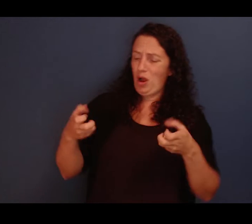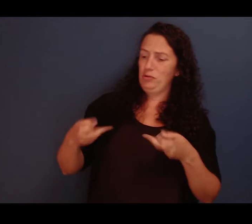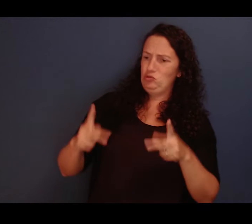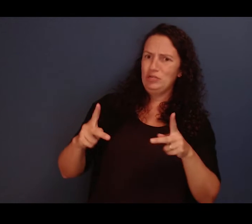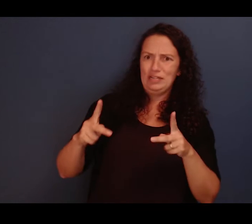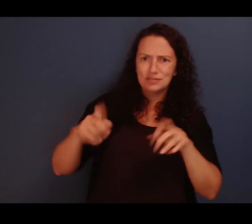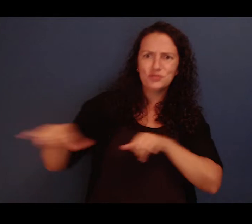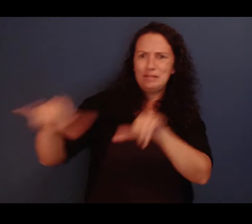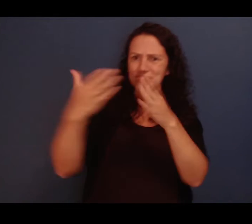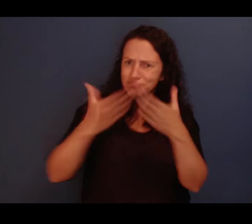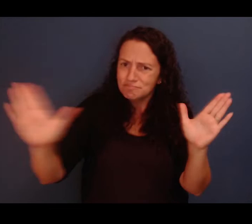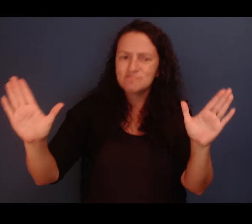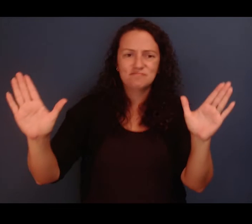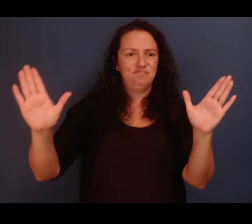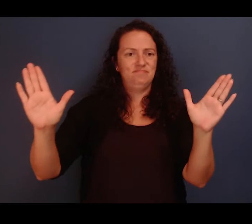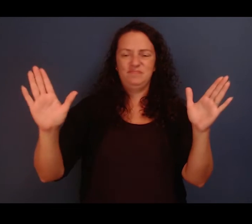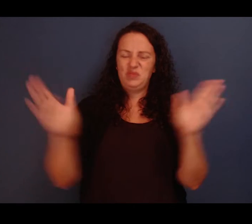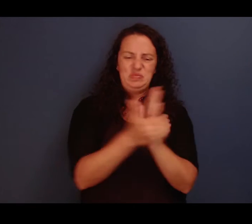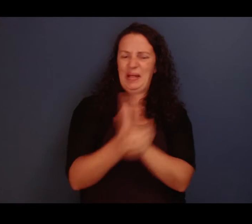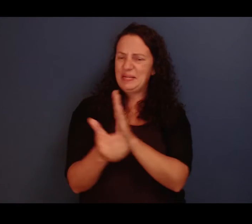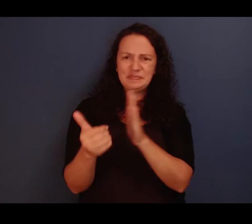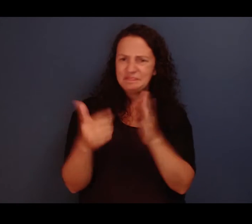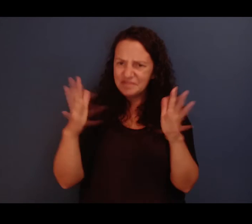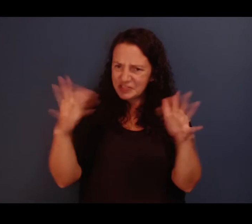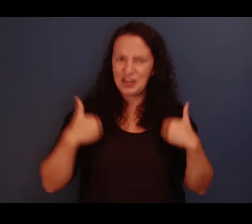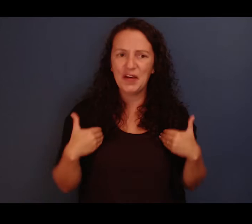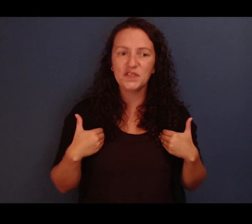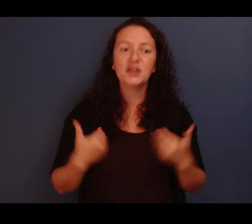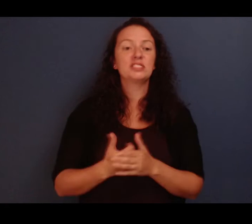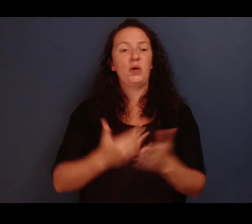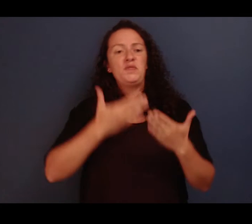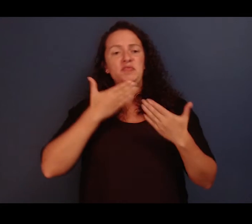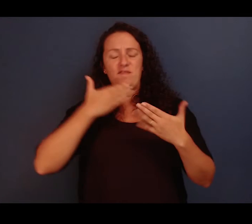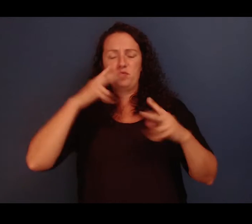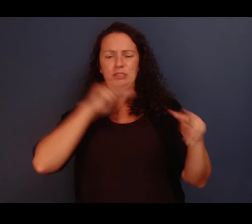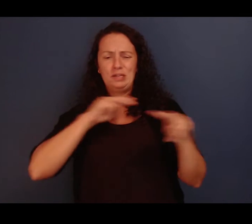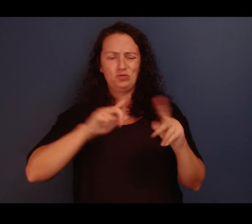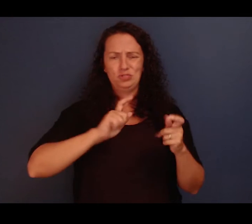talent around us. Thankfully, we have been paying attention to these impending shifts and, through the